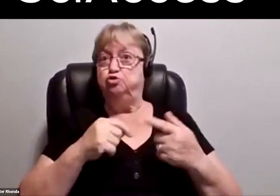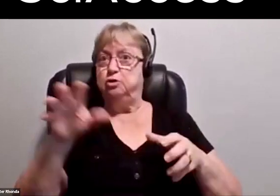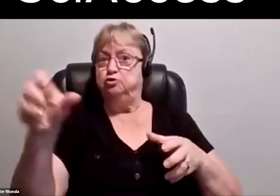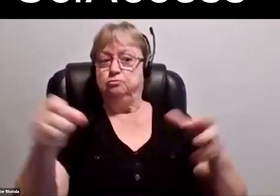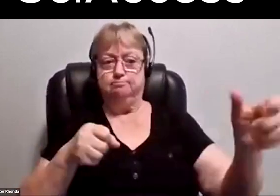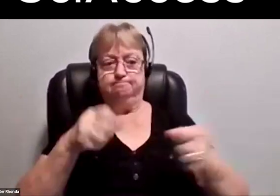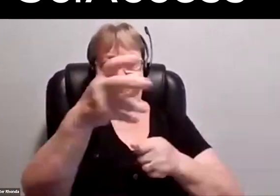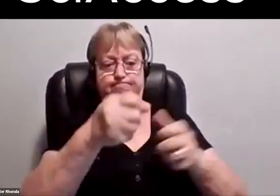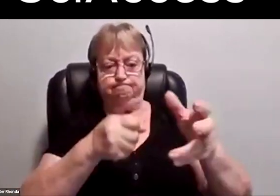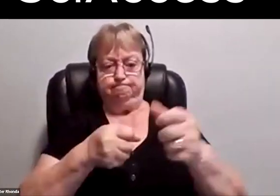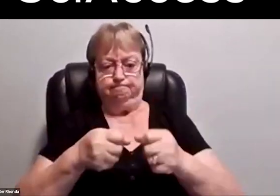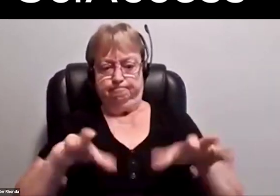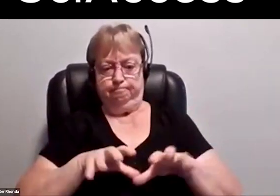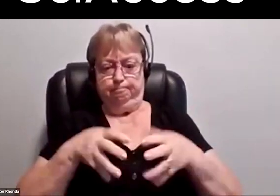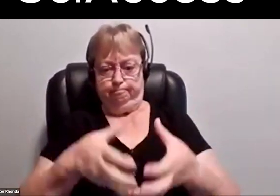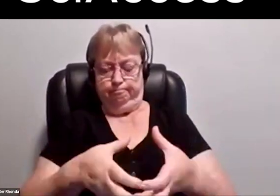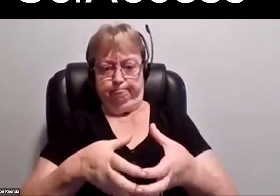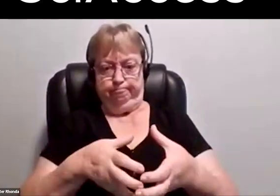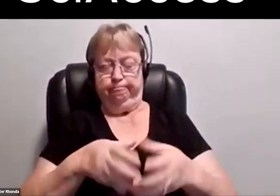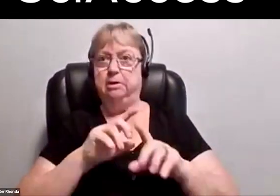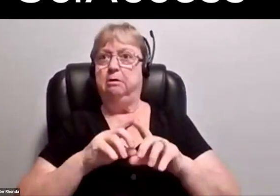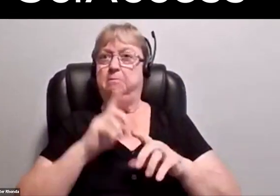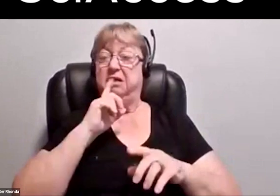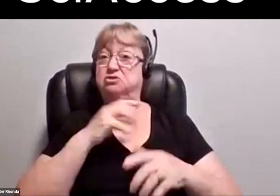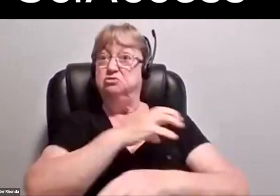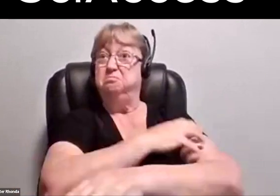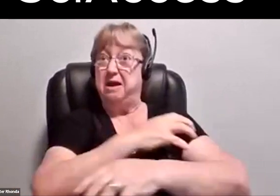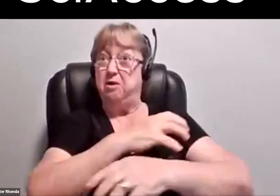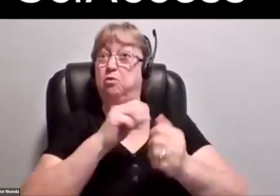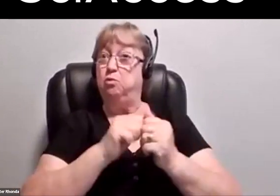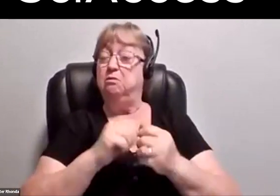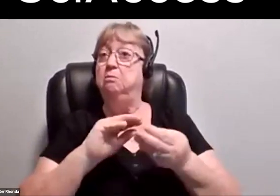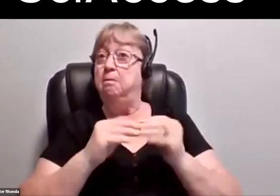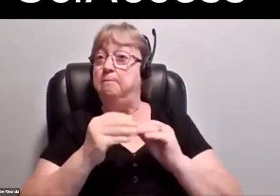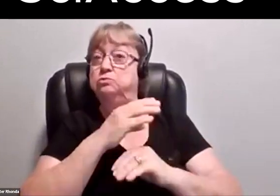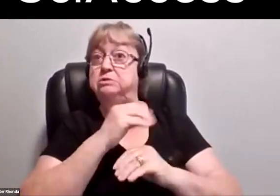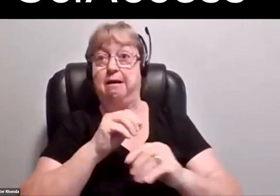in all of these different perspectives. Another principle is who's involved,